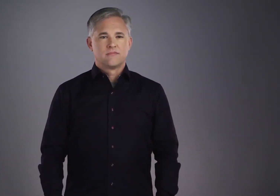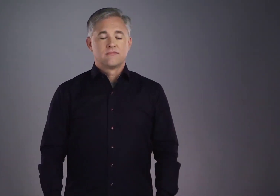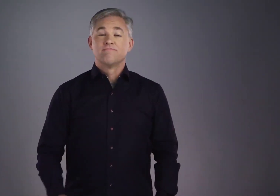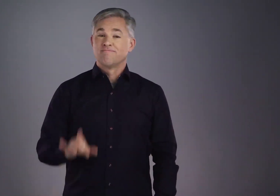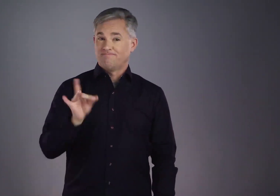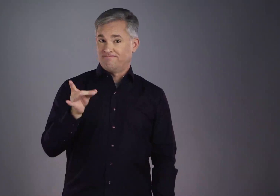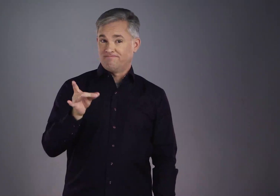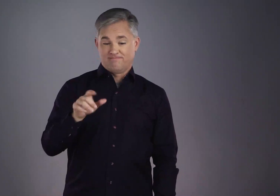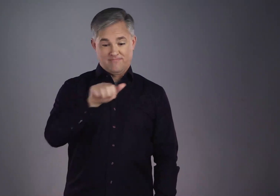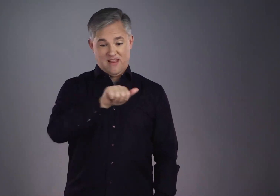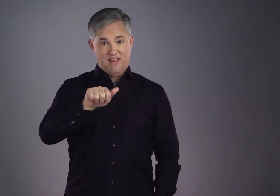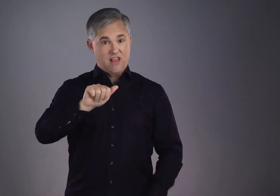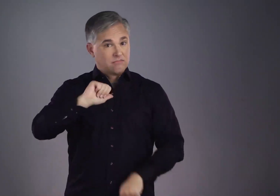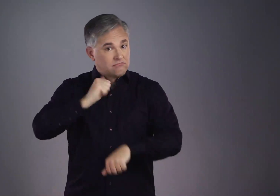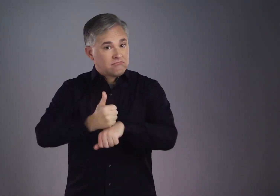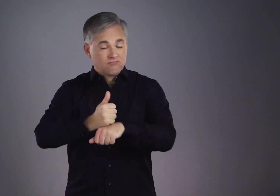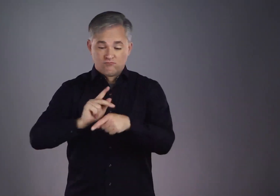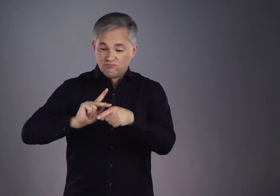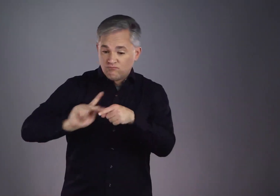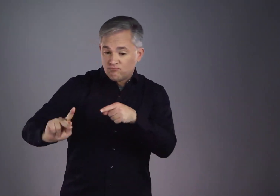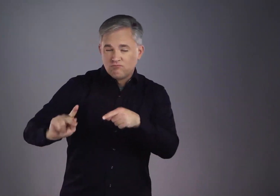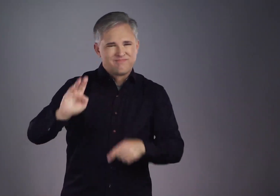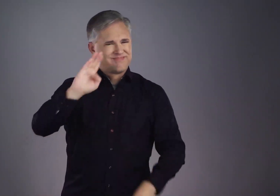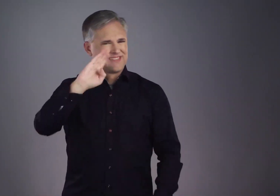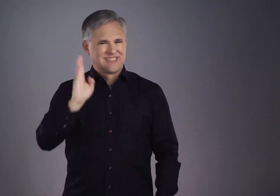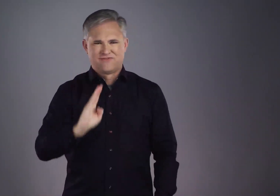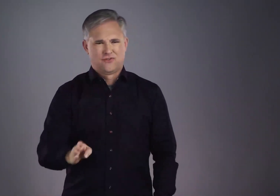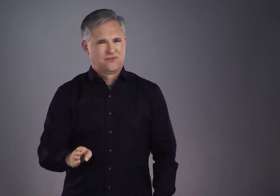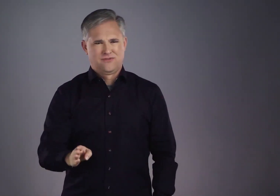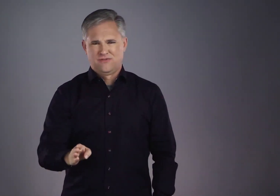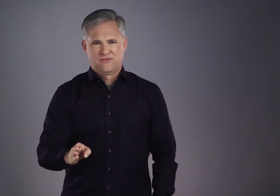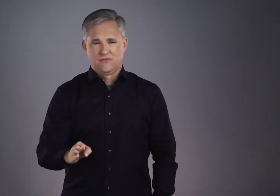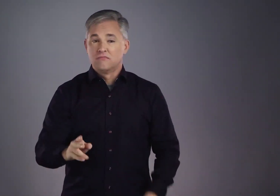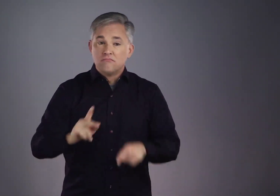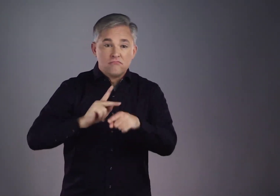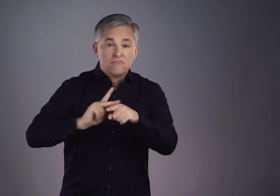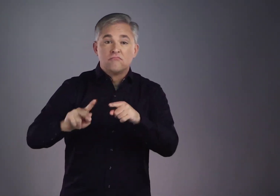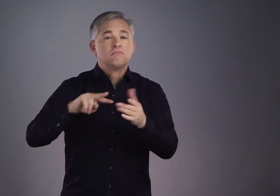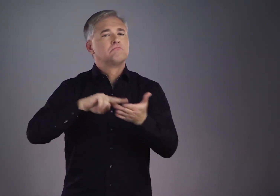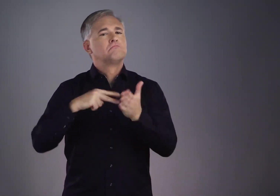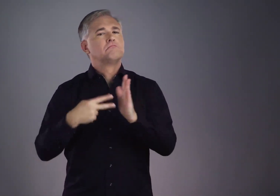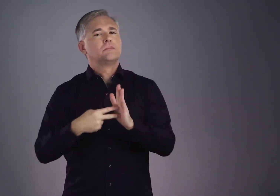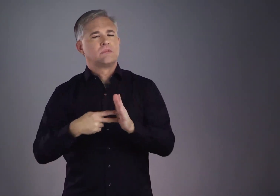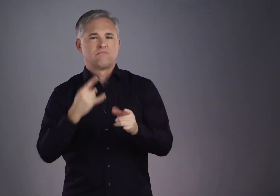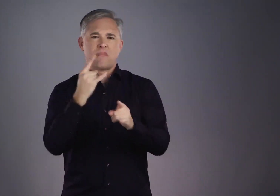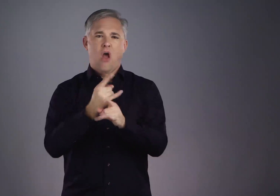8. — Alcoholics Anonymous should remain forever nonprofessional.